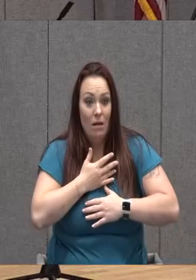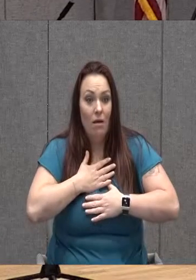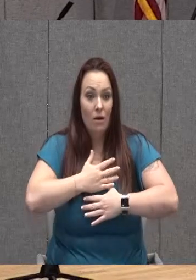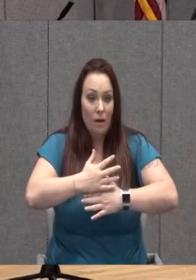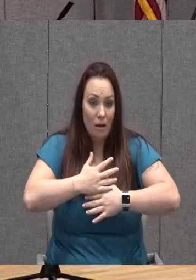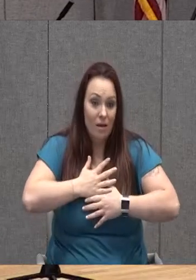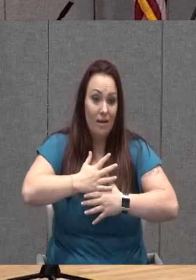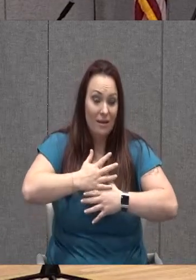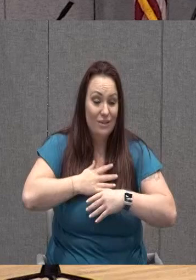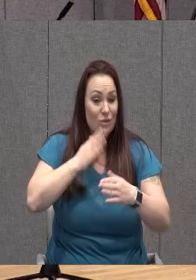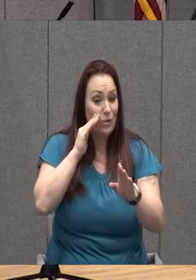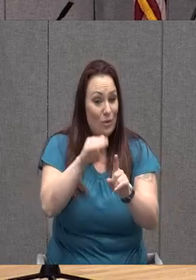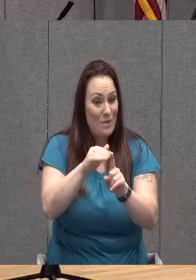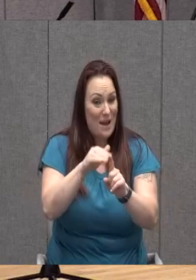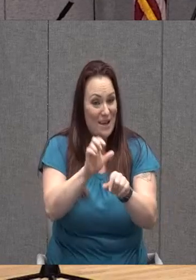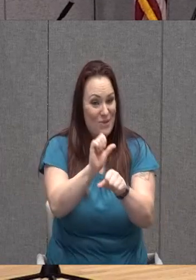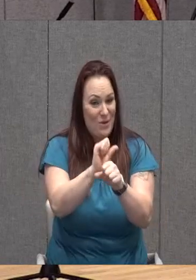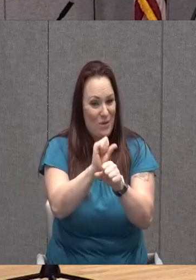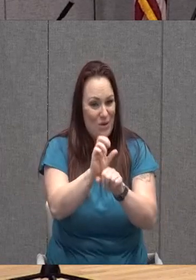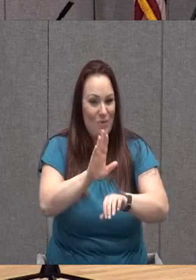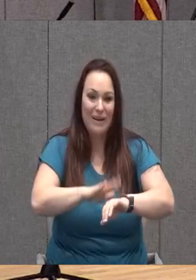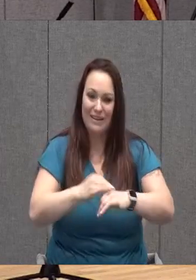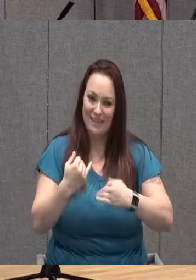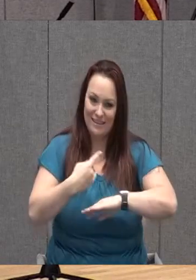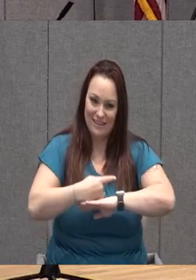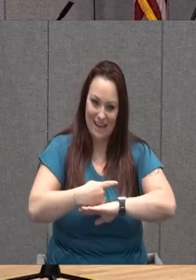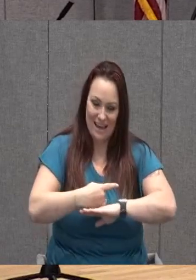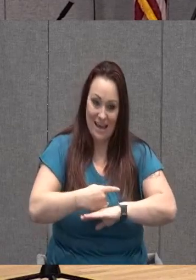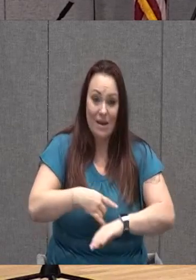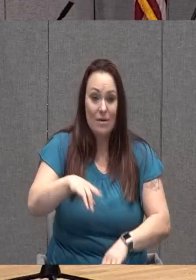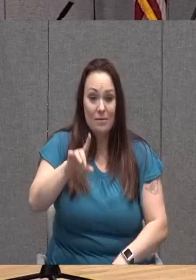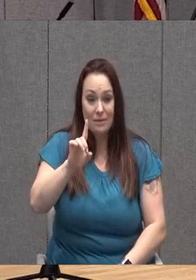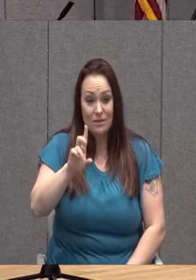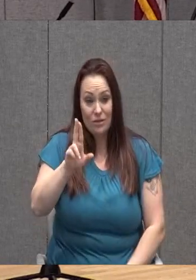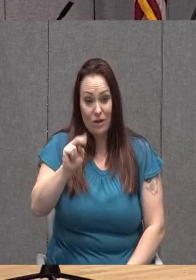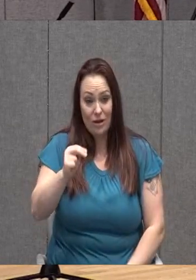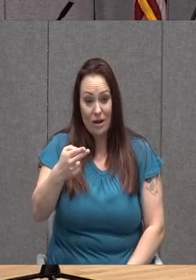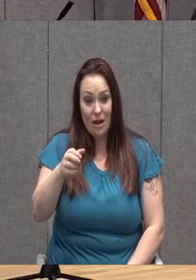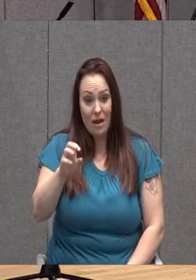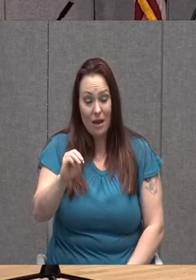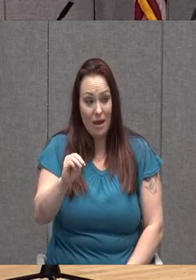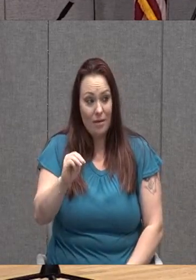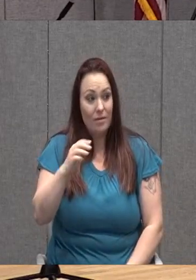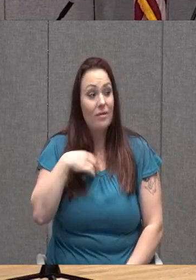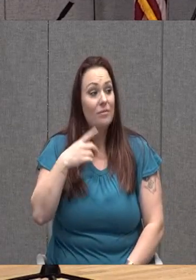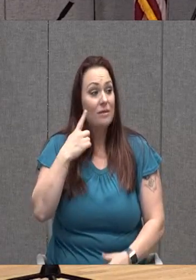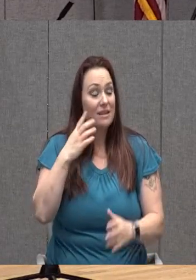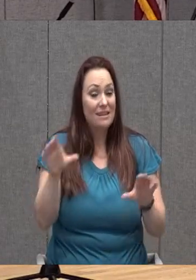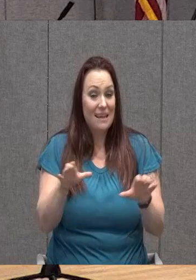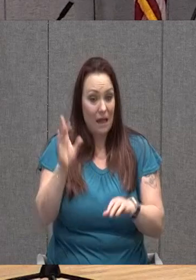to remind you what we worked on today. Mr Dunham took you through Disney's Mambo #5,